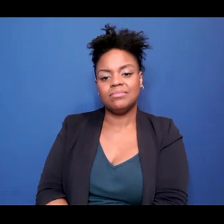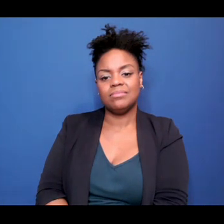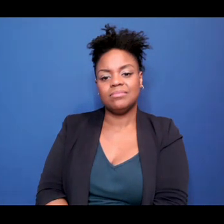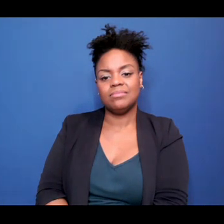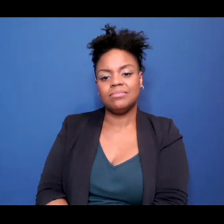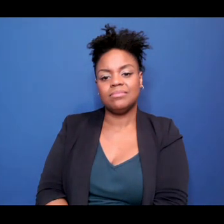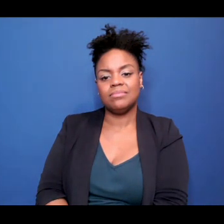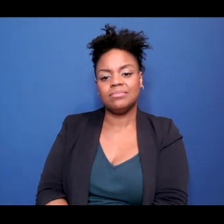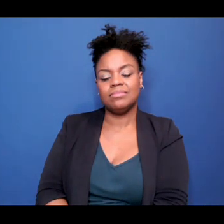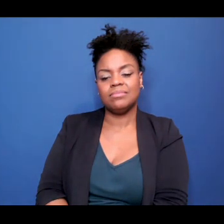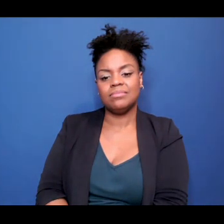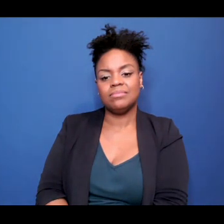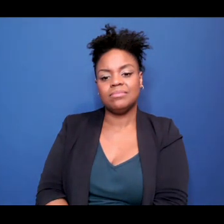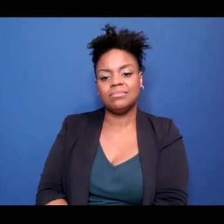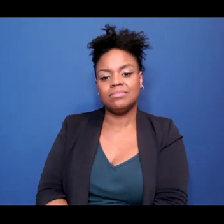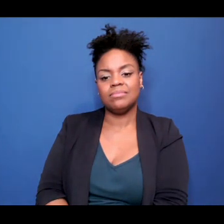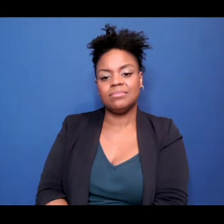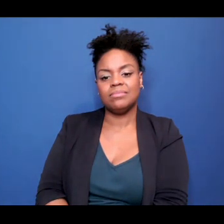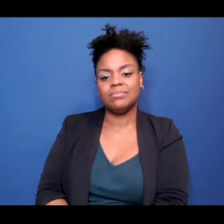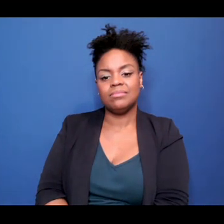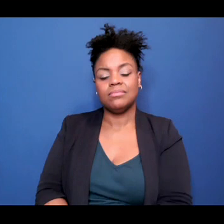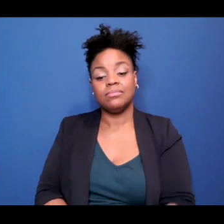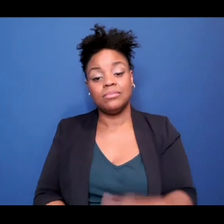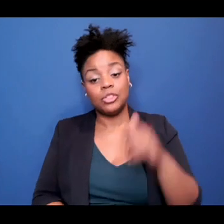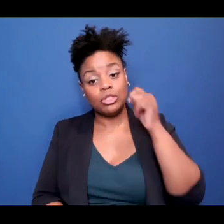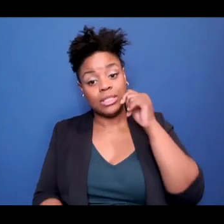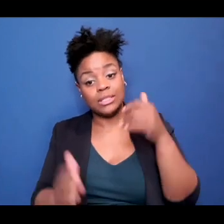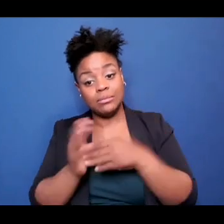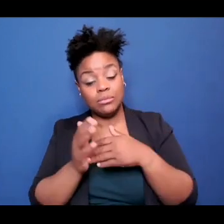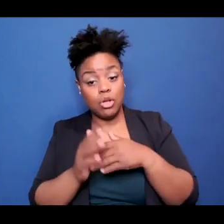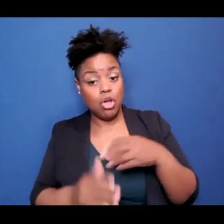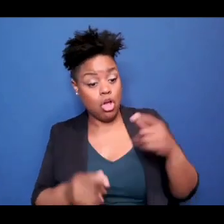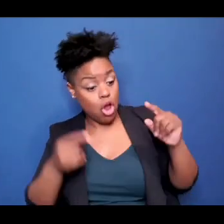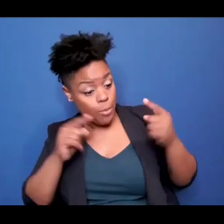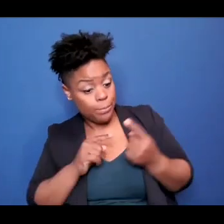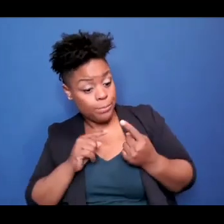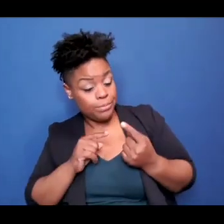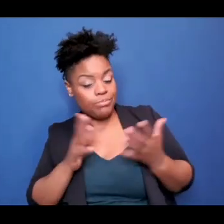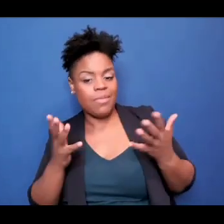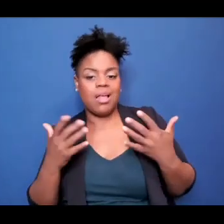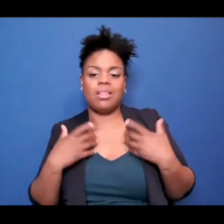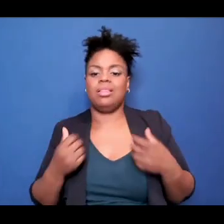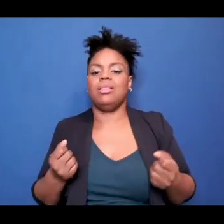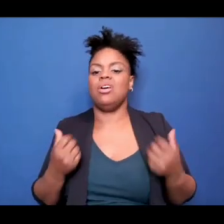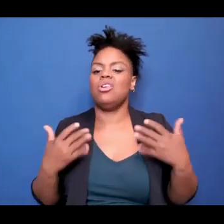DISCUSSED, I MEAN, THE FACT THAT HARMS HEALTH IS SOMETHING THAT